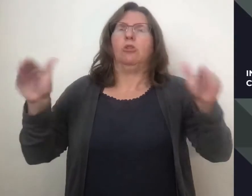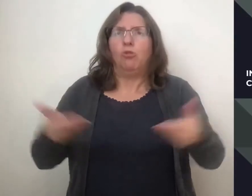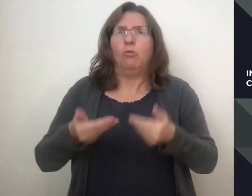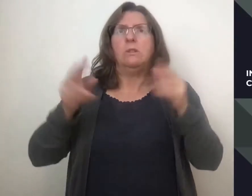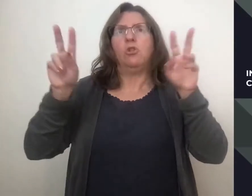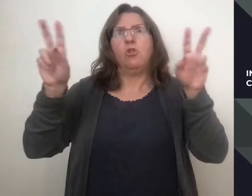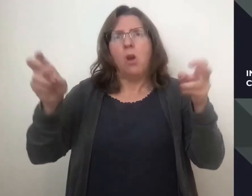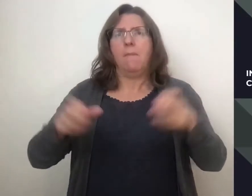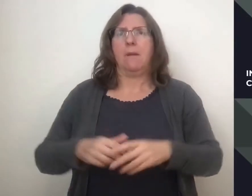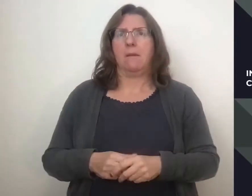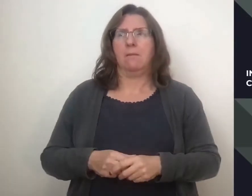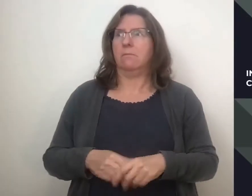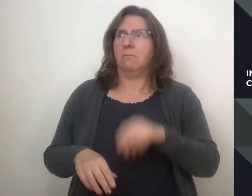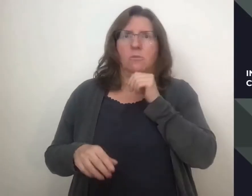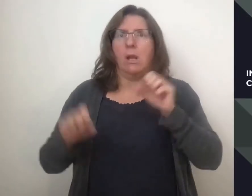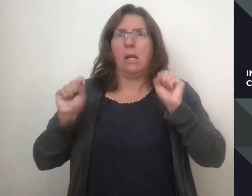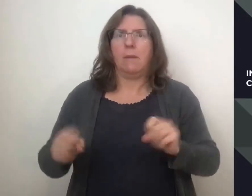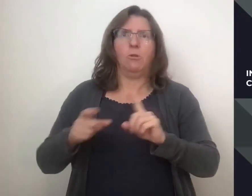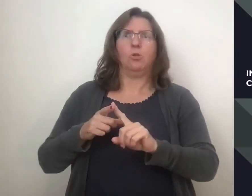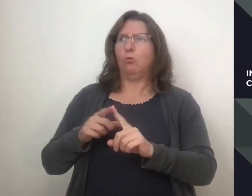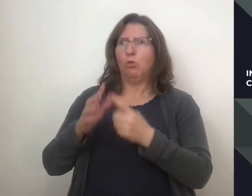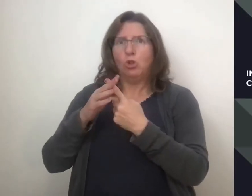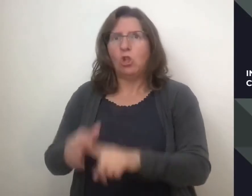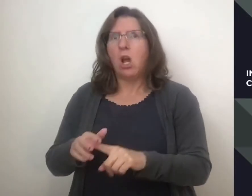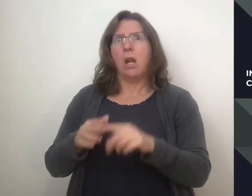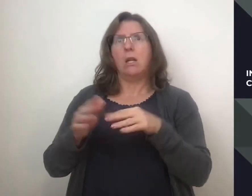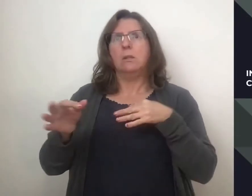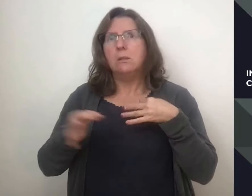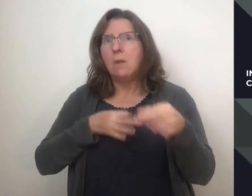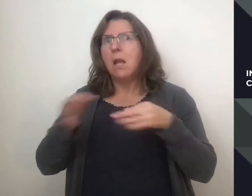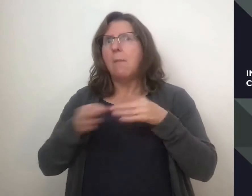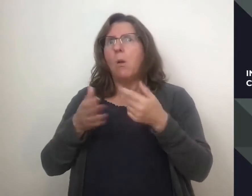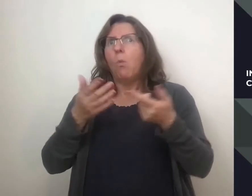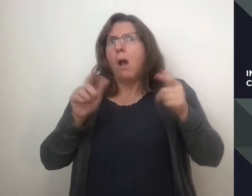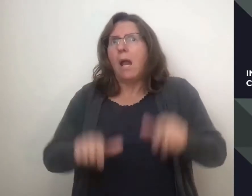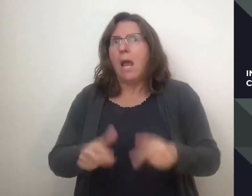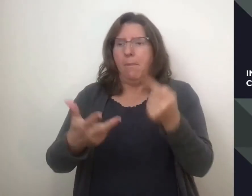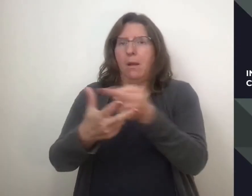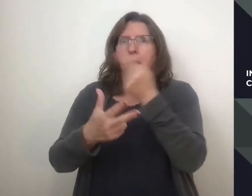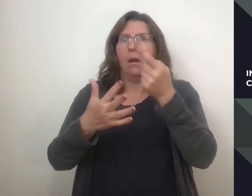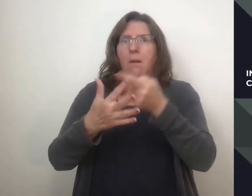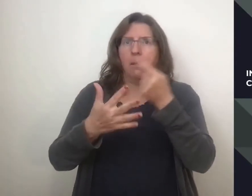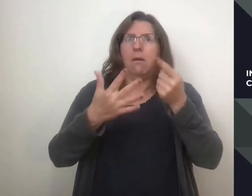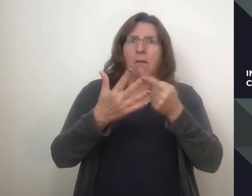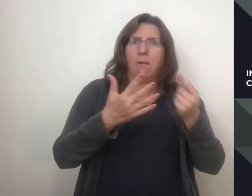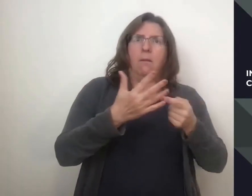So you don’t understand what they are saying, because they have not introduced the topic in an appropriate way.